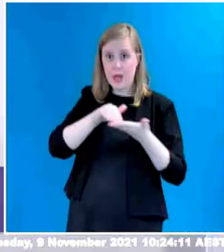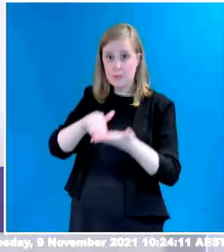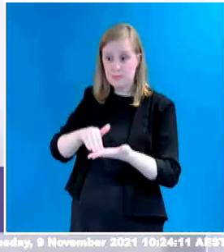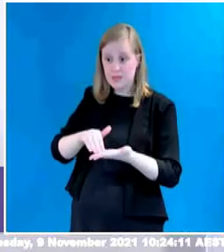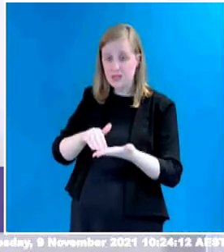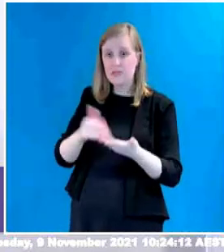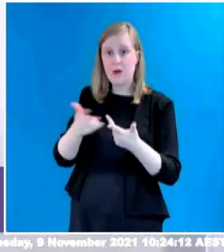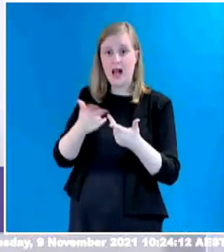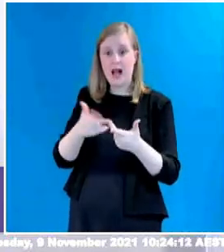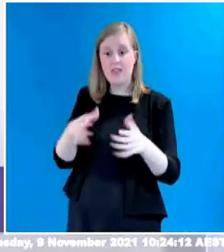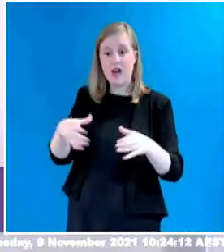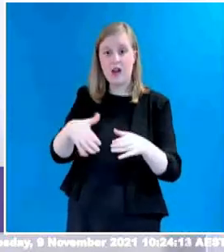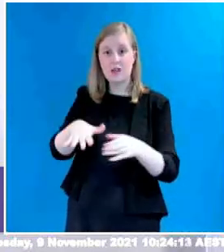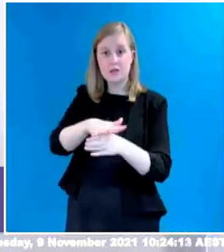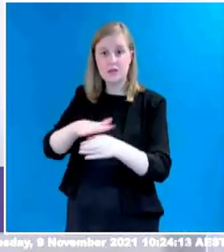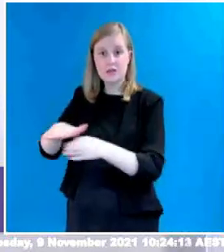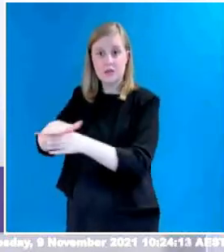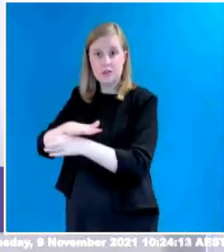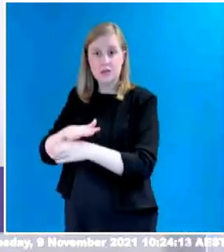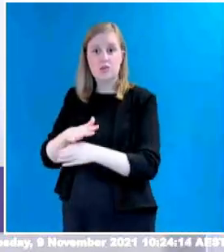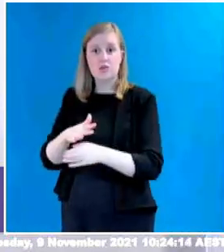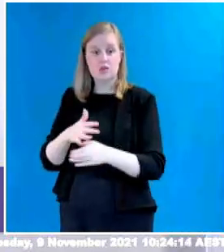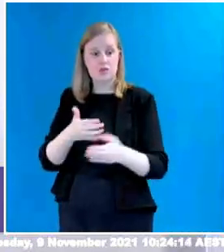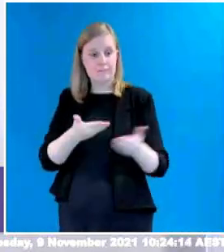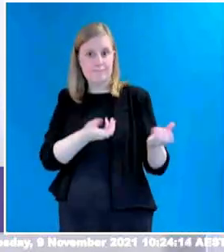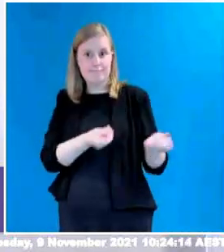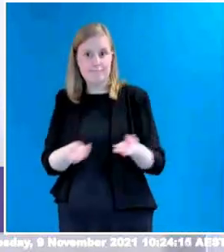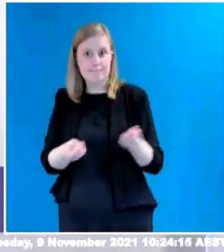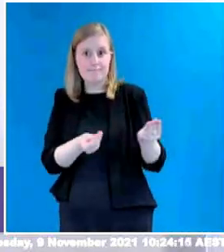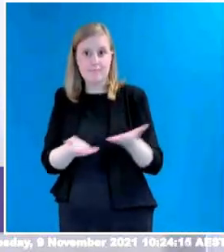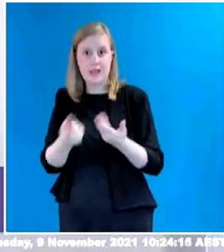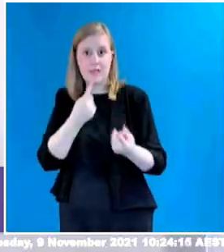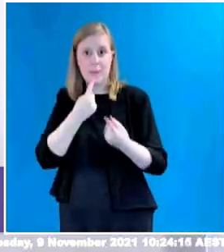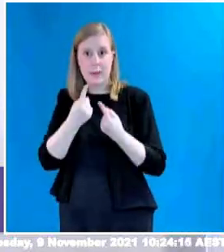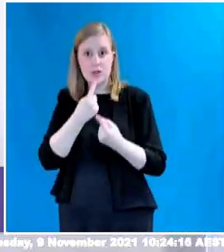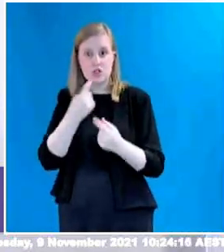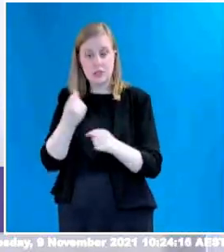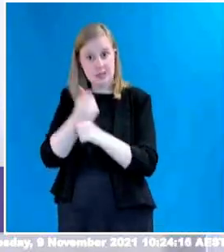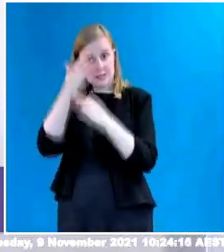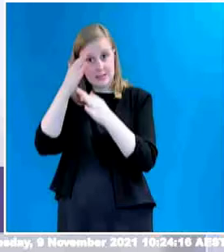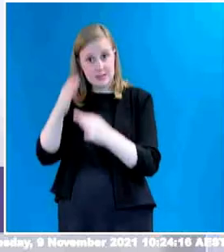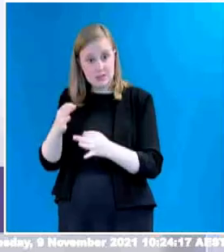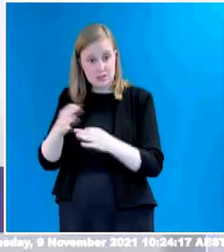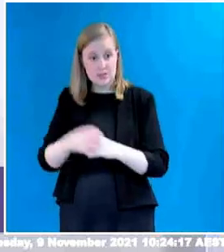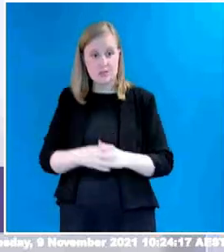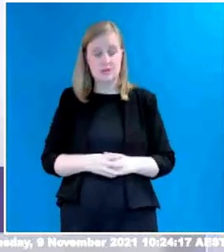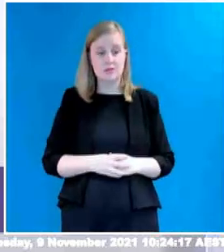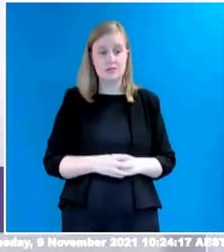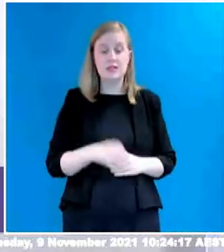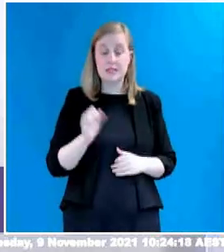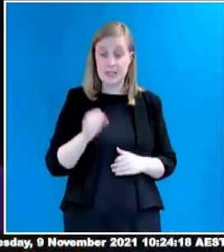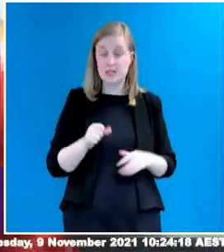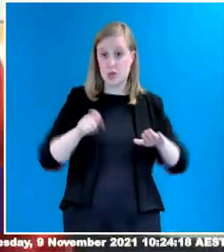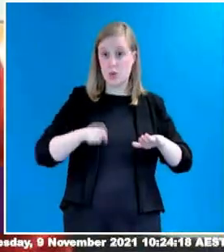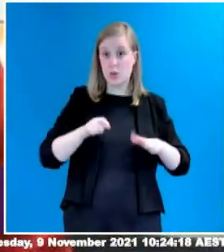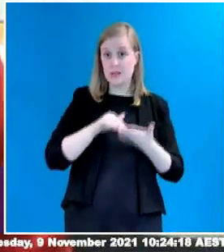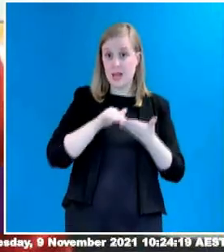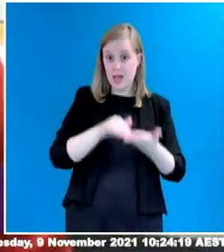The courts definitely help and it makes a difference in an individual case. Then, of course, there is the normative effect of similar cases that could be